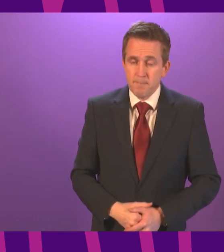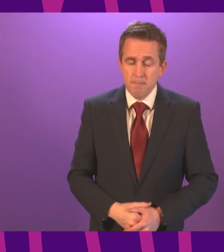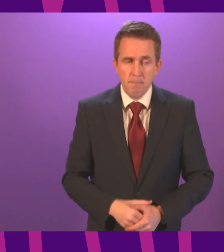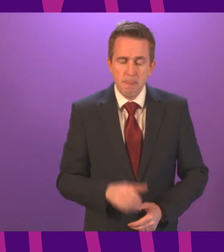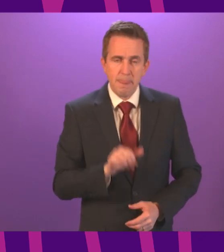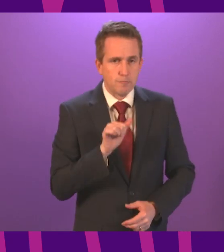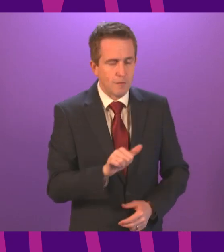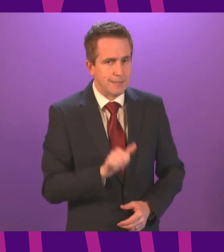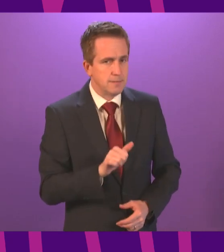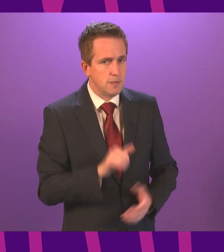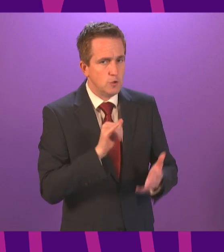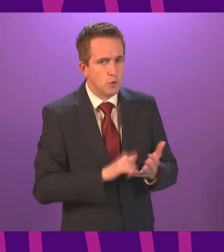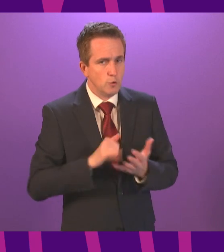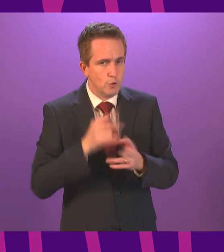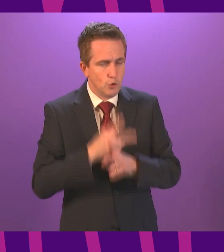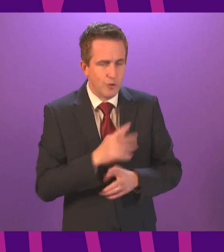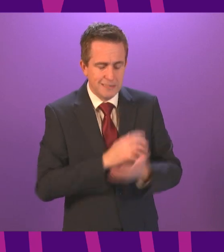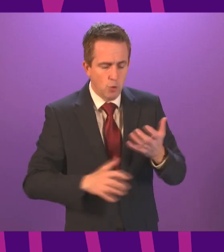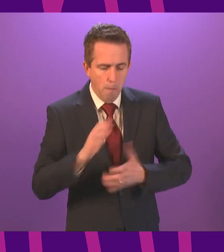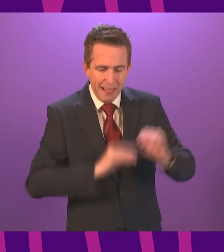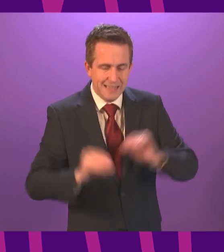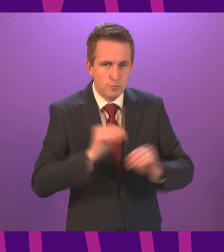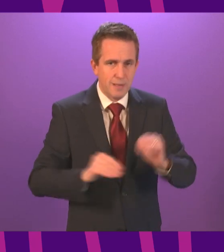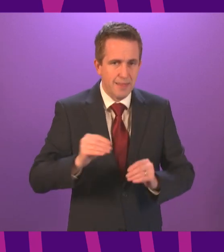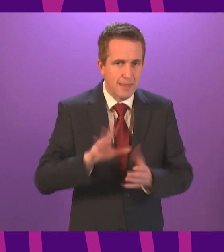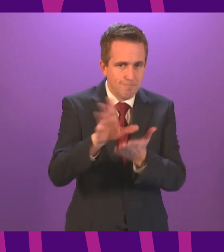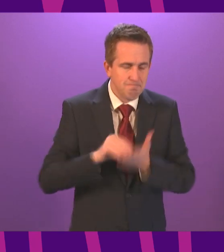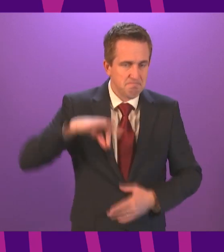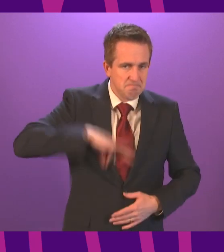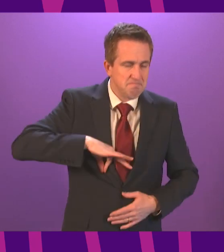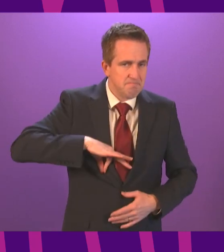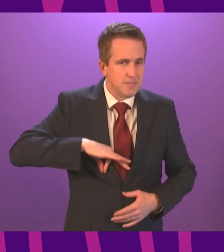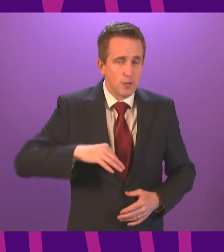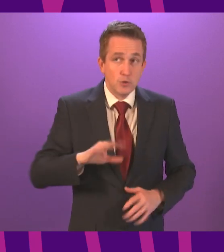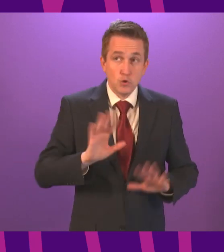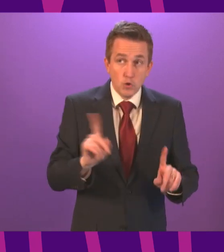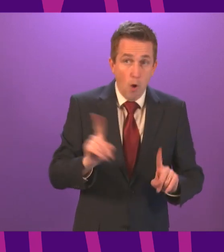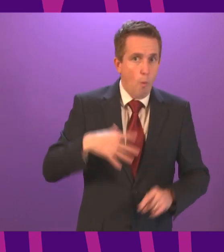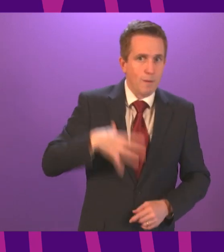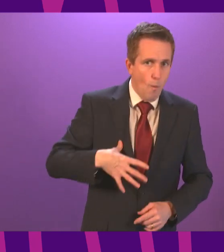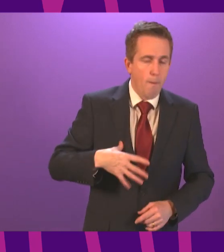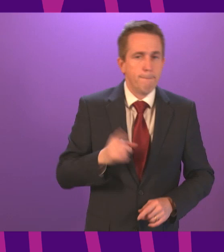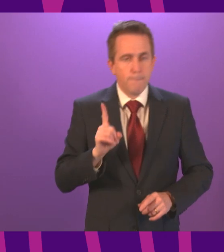practical issues—it is not about desirability. However, we are looking closely at ways in